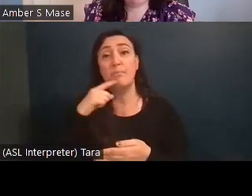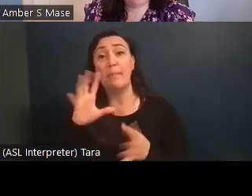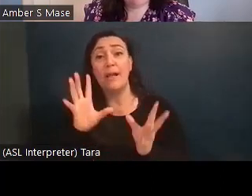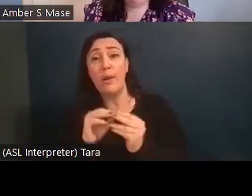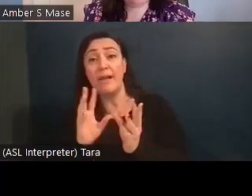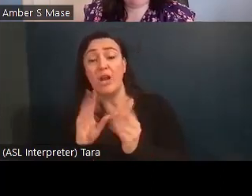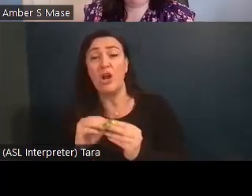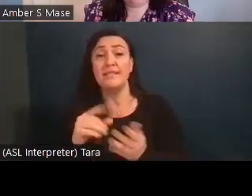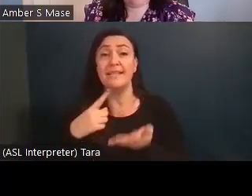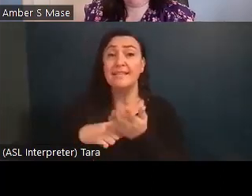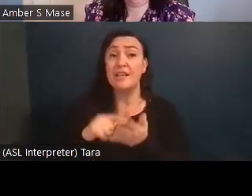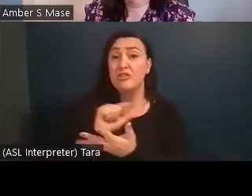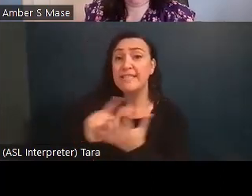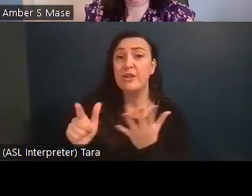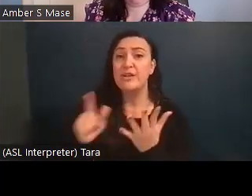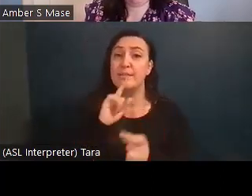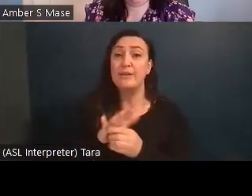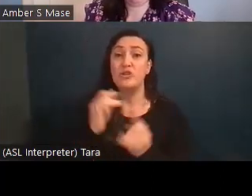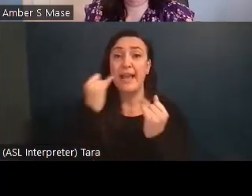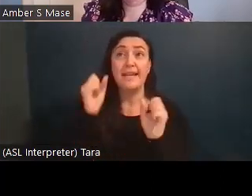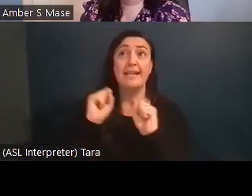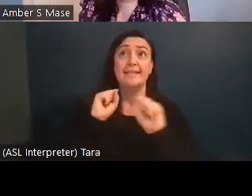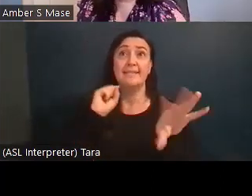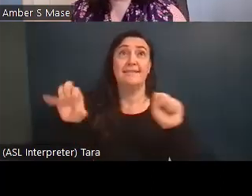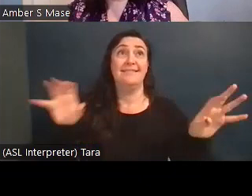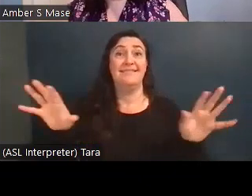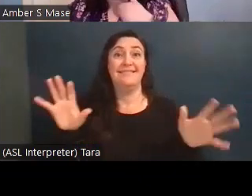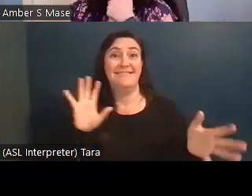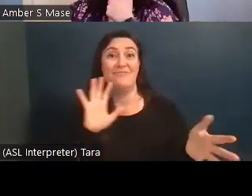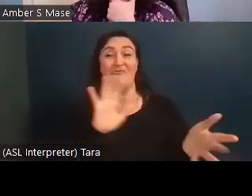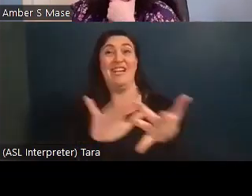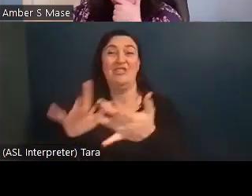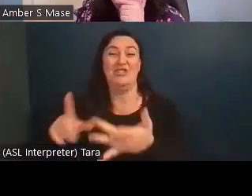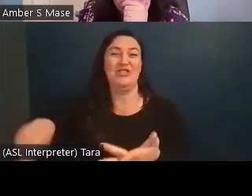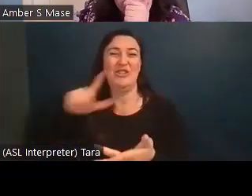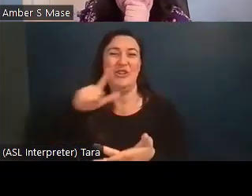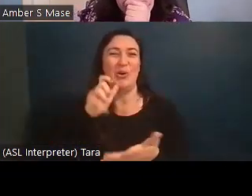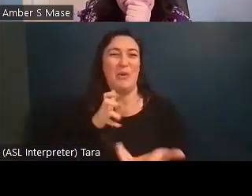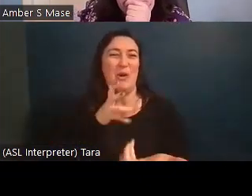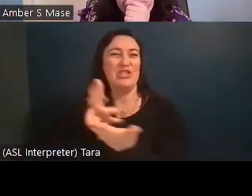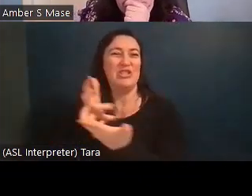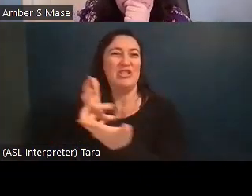were getting out to the groups they want to serve and also their that feedback was then coming back to them.